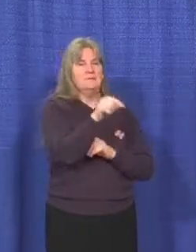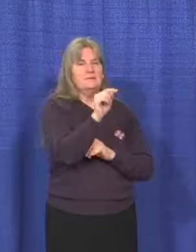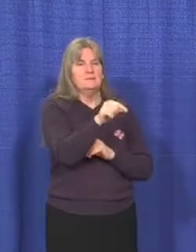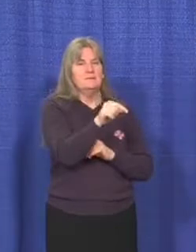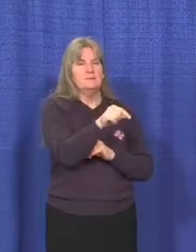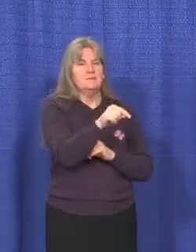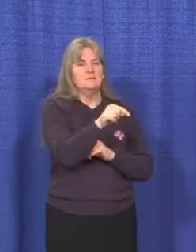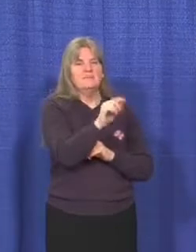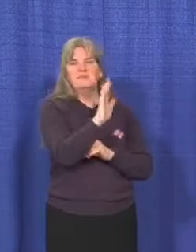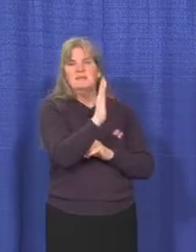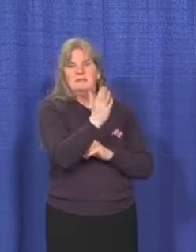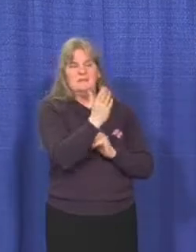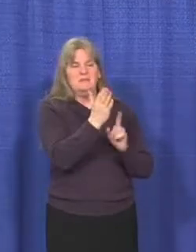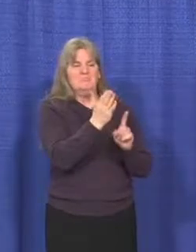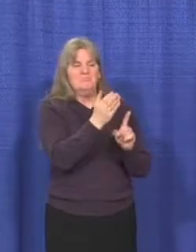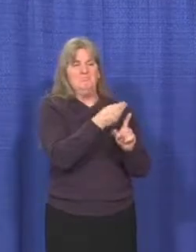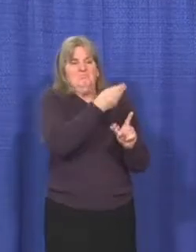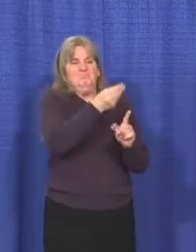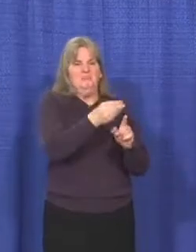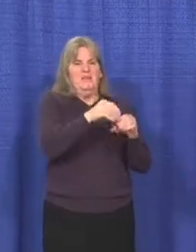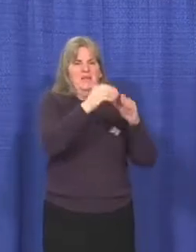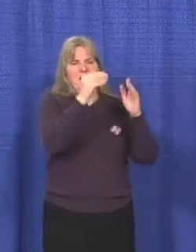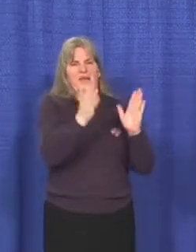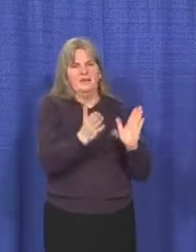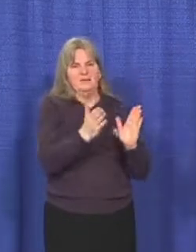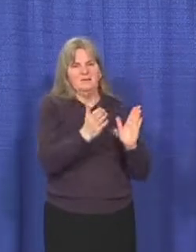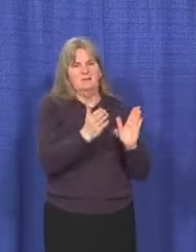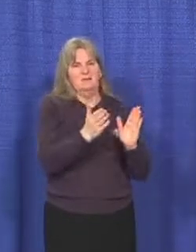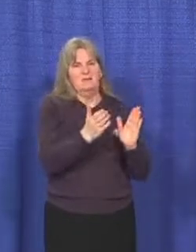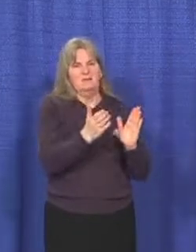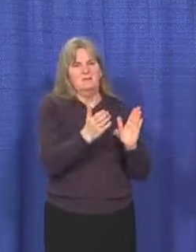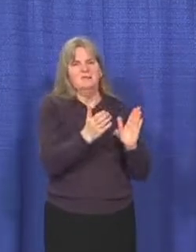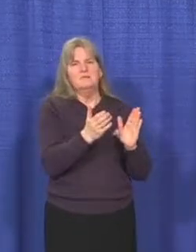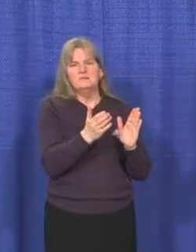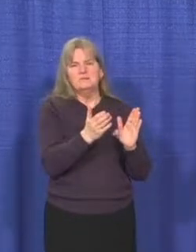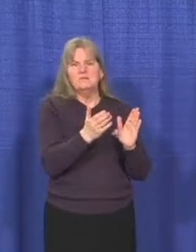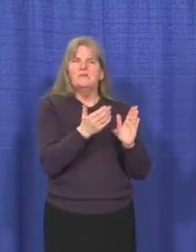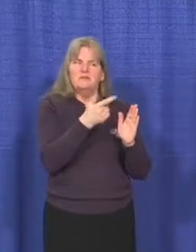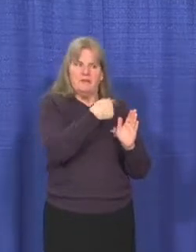evident transmission within the household despite best efforts